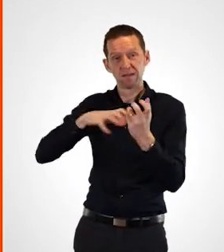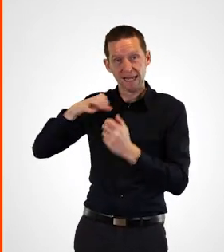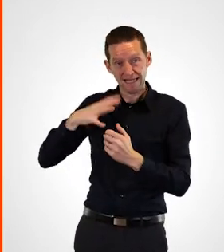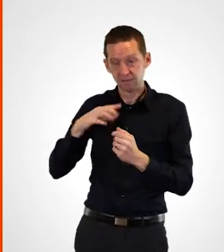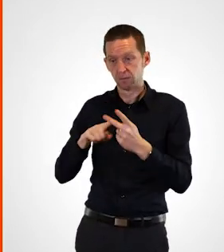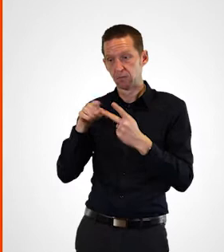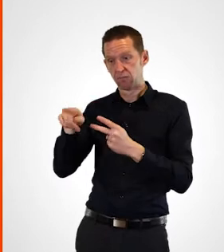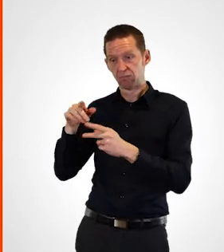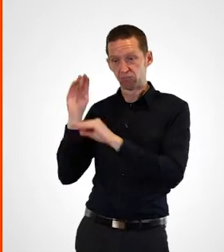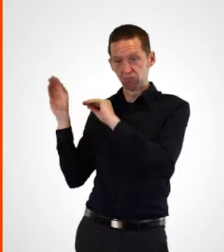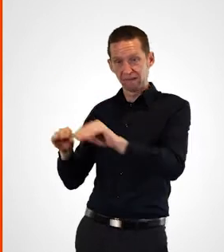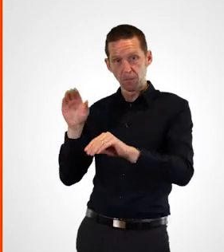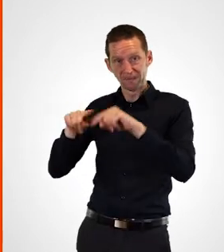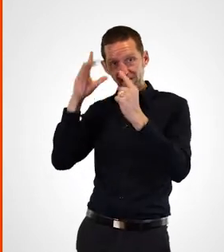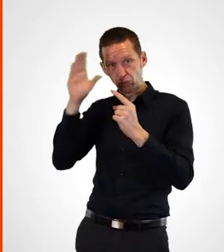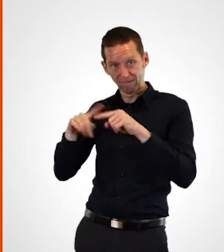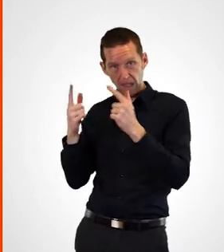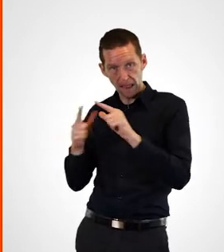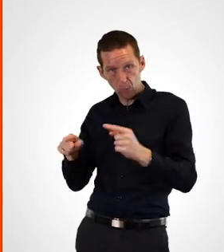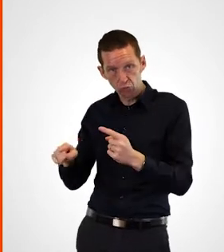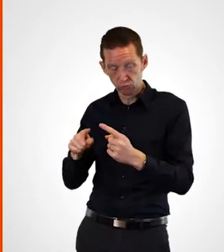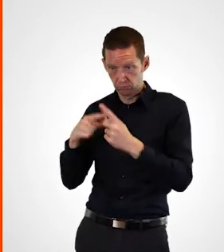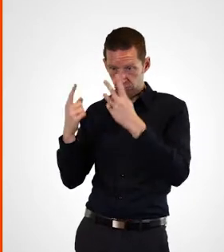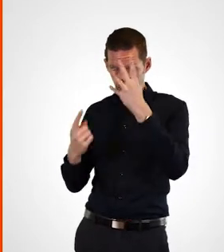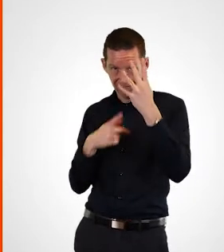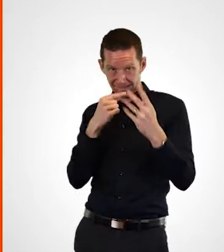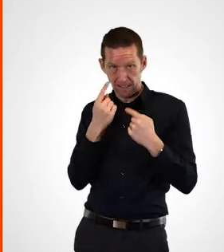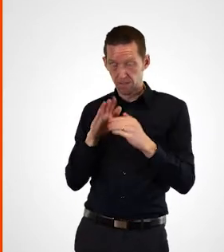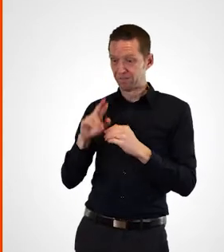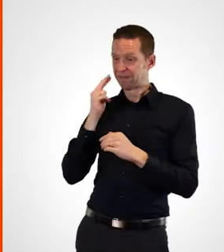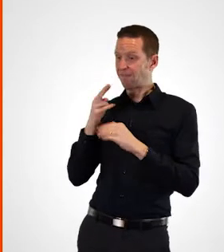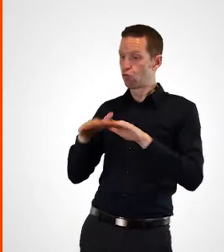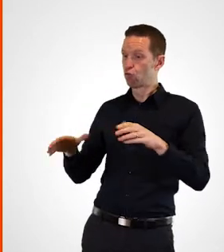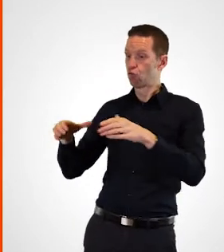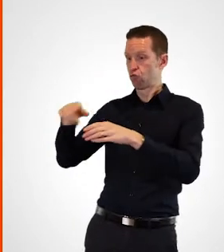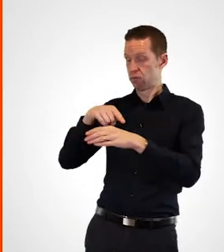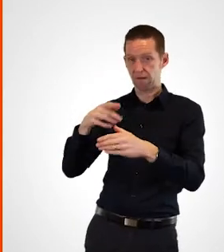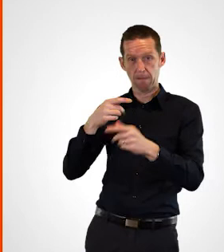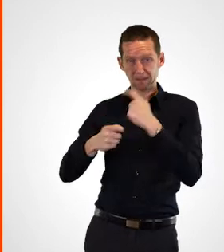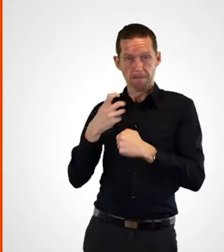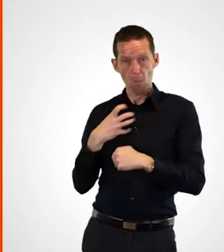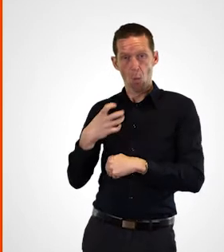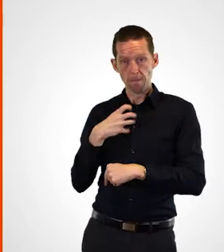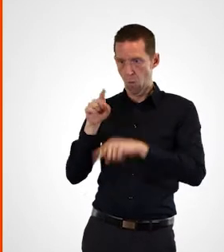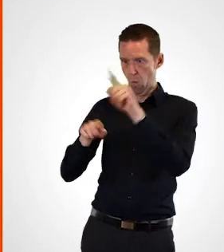other language backgrounds, we can all list the multitude of ways in which our population is increasingly heterogenous -